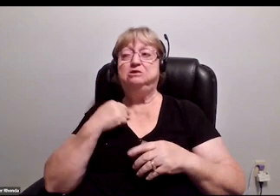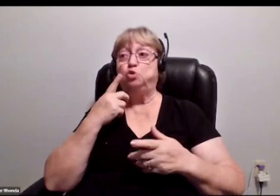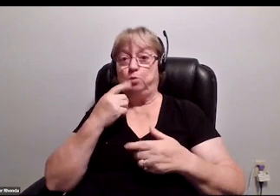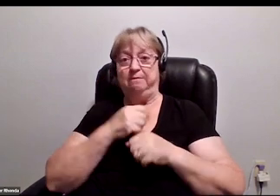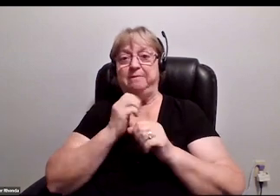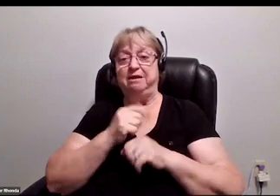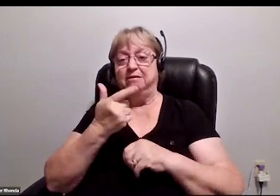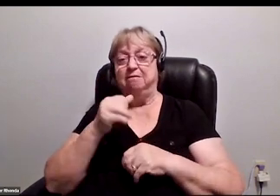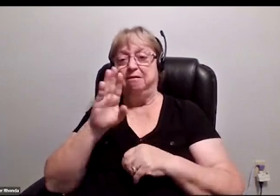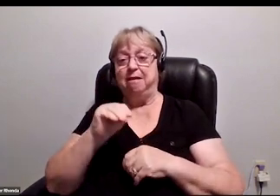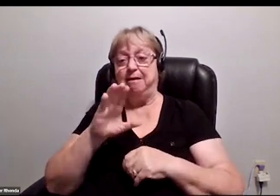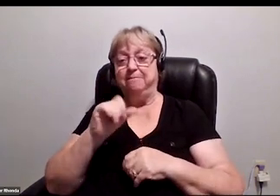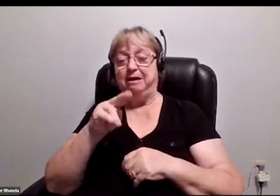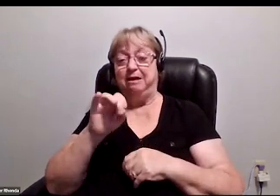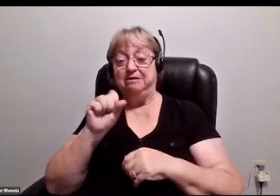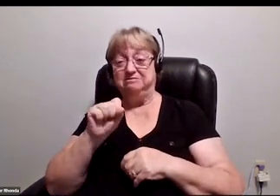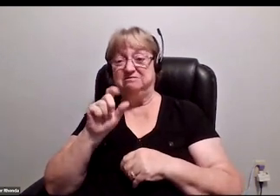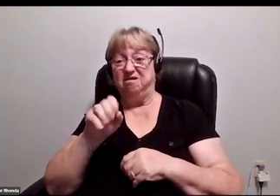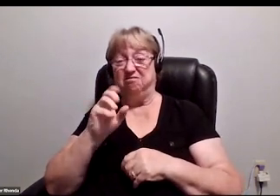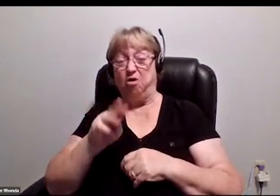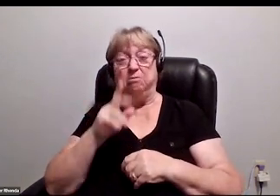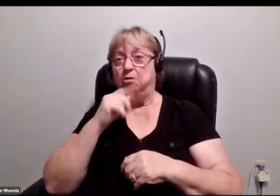the glamcanes.com website and they're selling like hotcakes